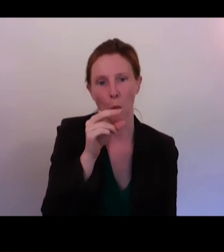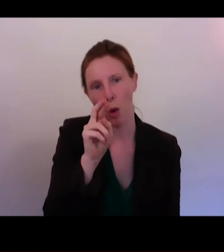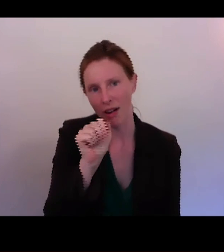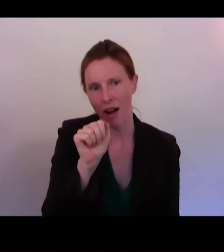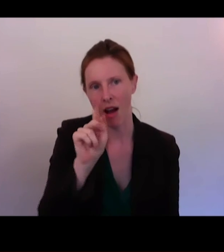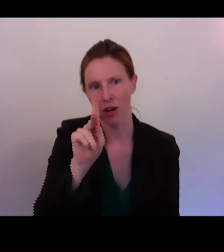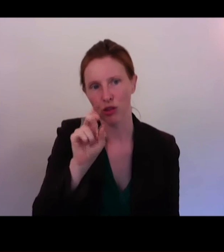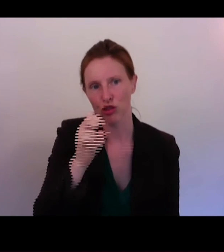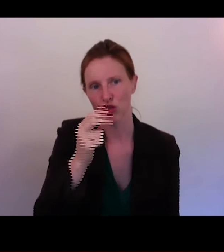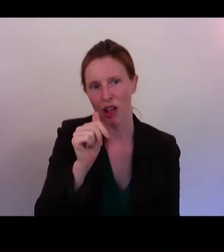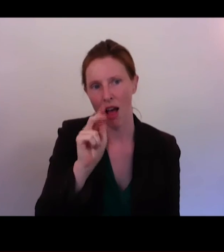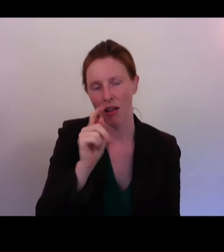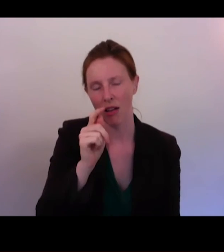from the moderator, Cornell.